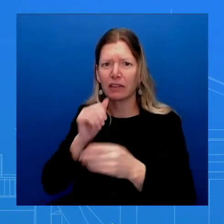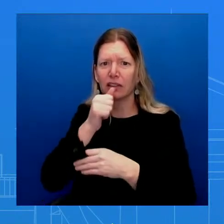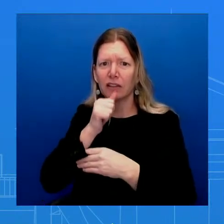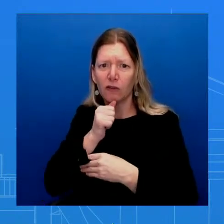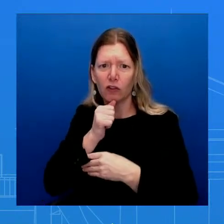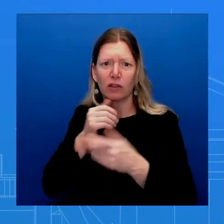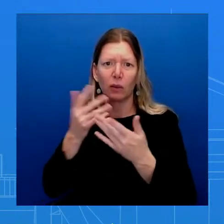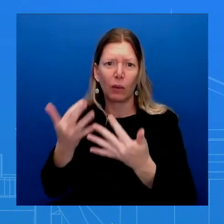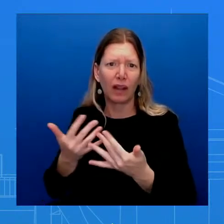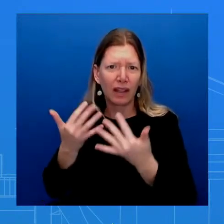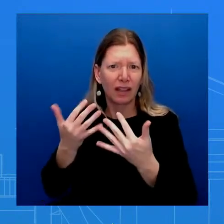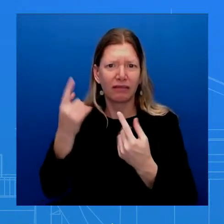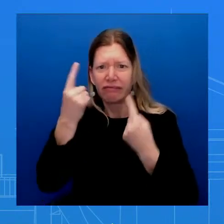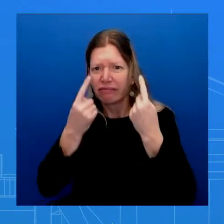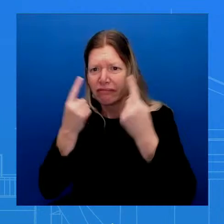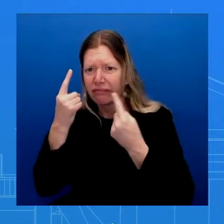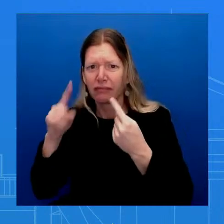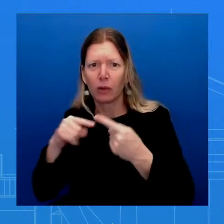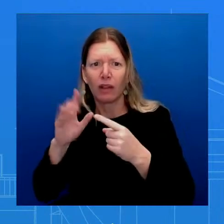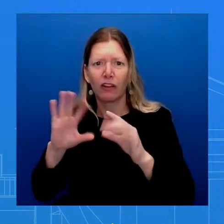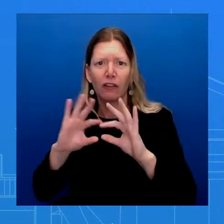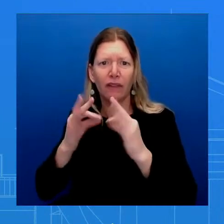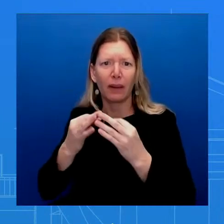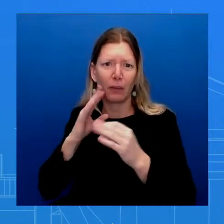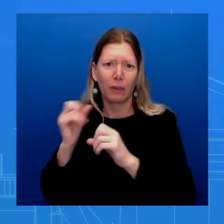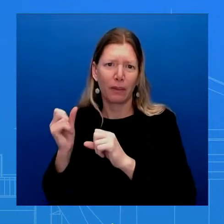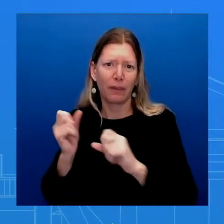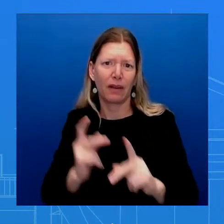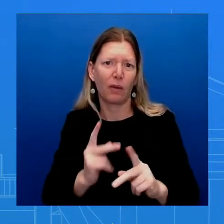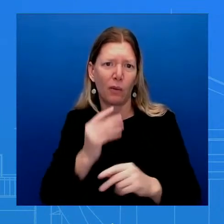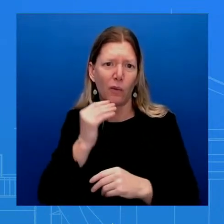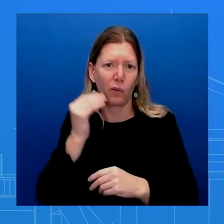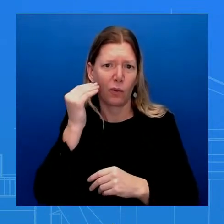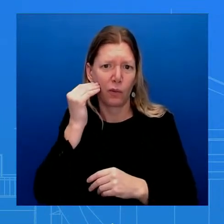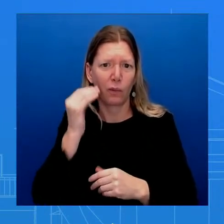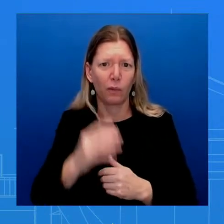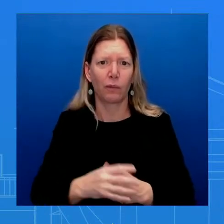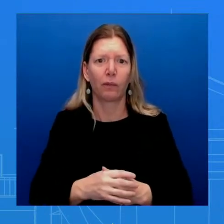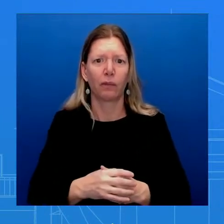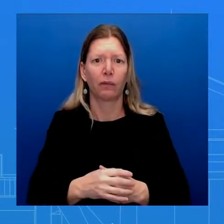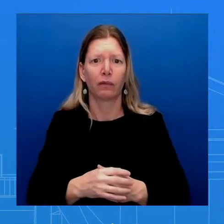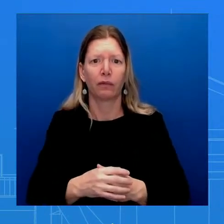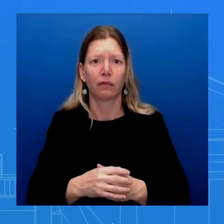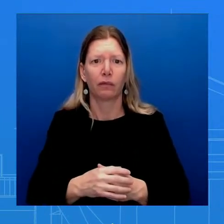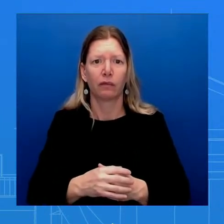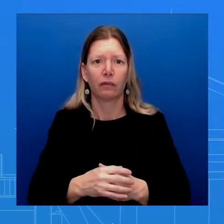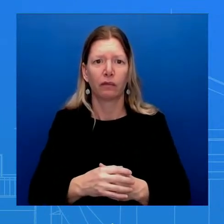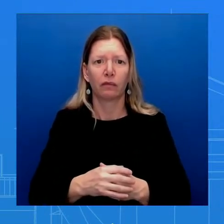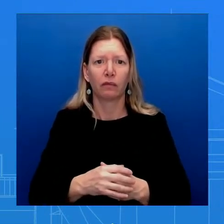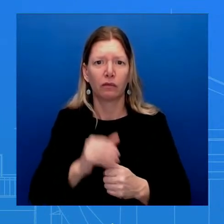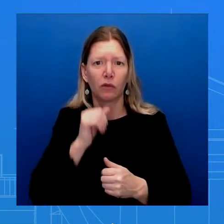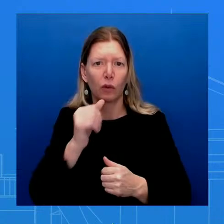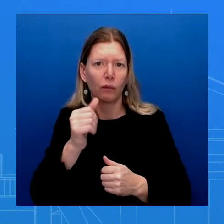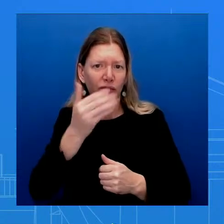getting that all-important humanitarian aid into Gaza for the people of Gaza who need that. So, that is going to be --